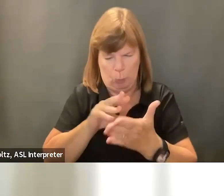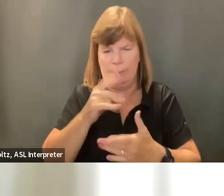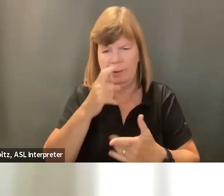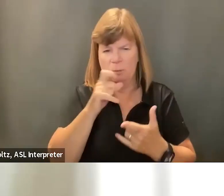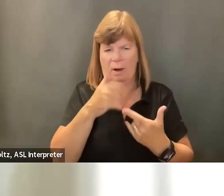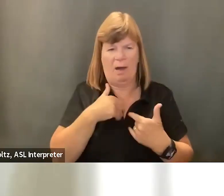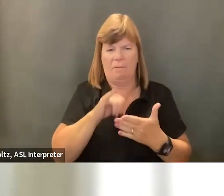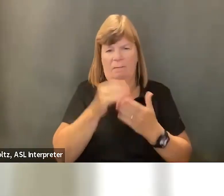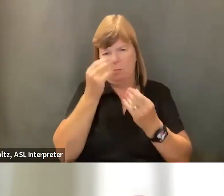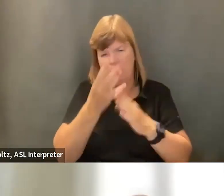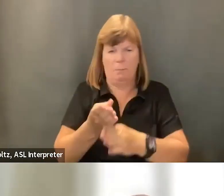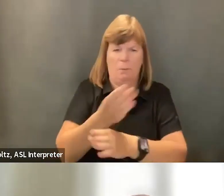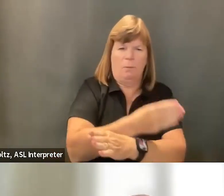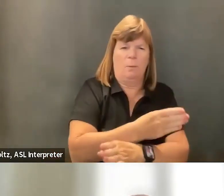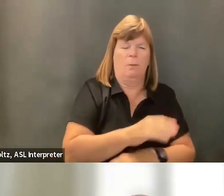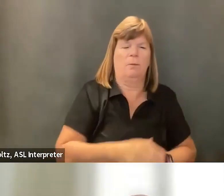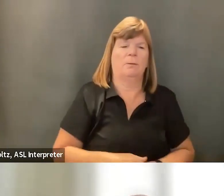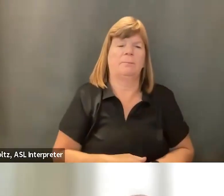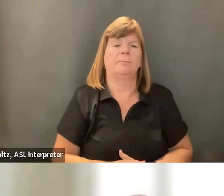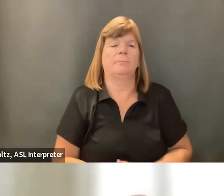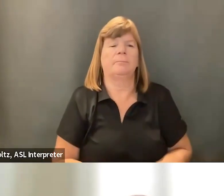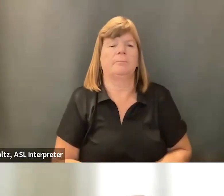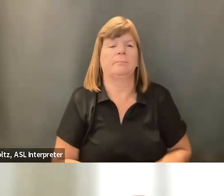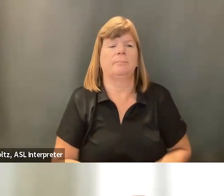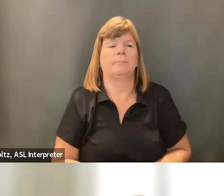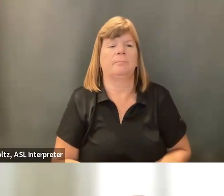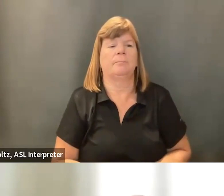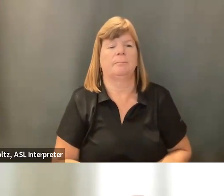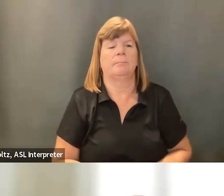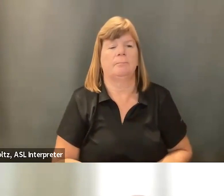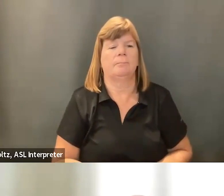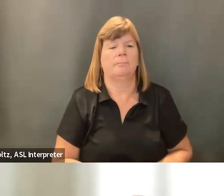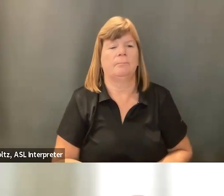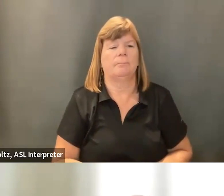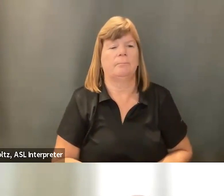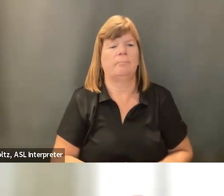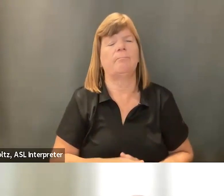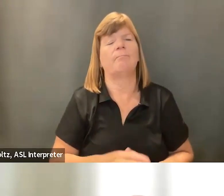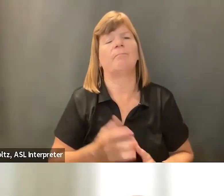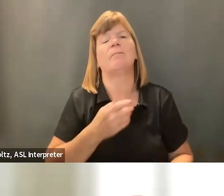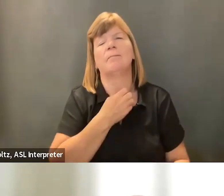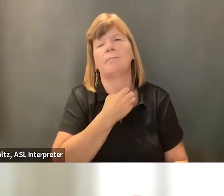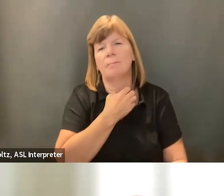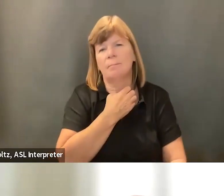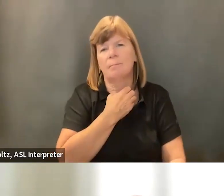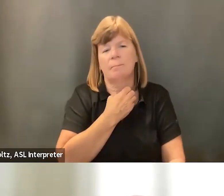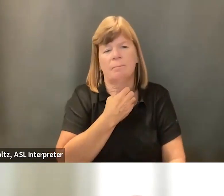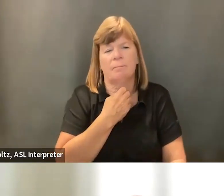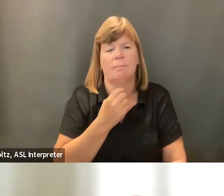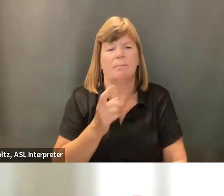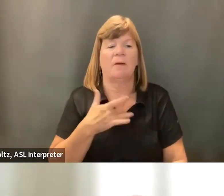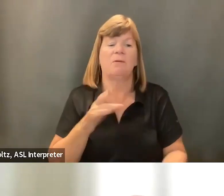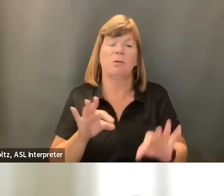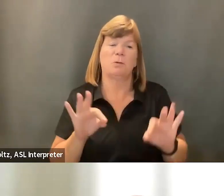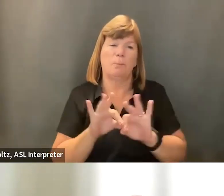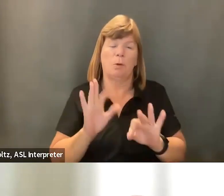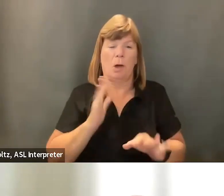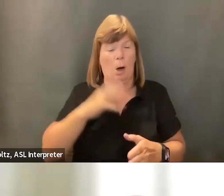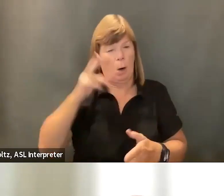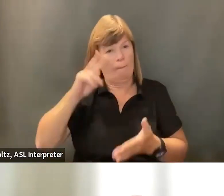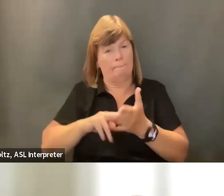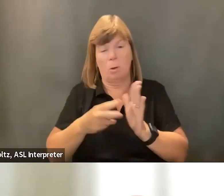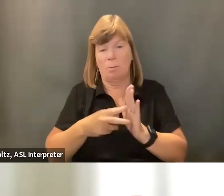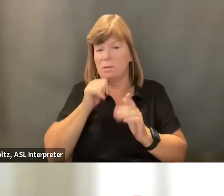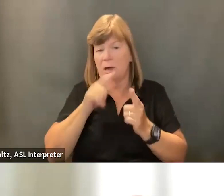um I think that um the it's important to I think that Our intention is not to pendulum swing in